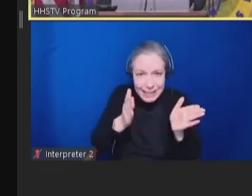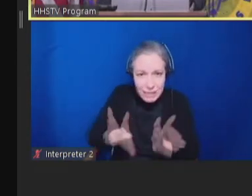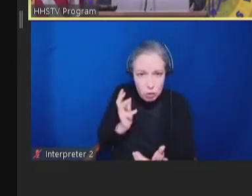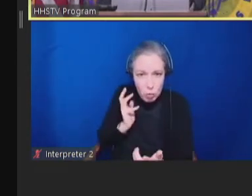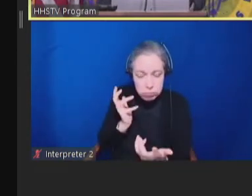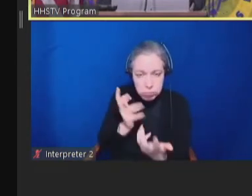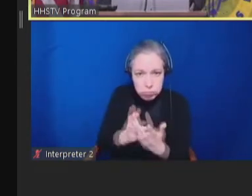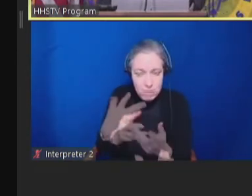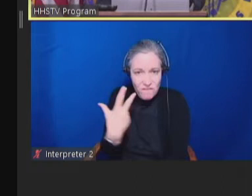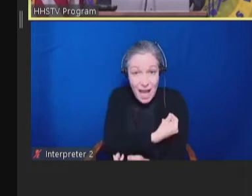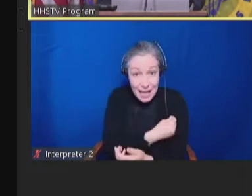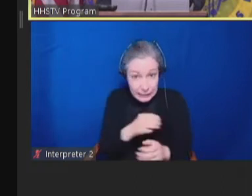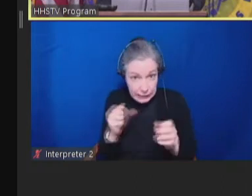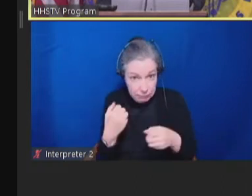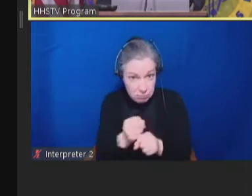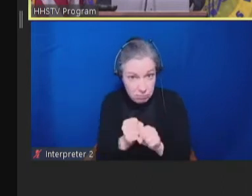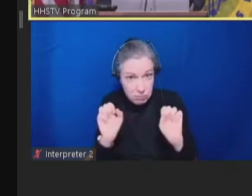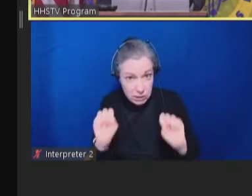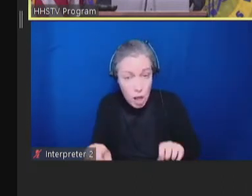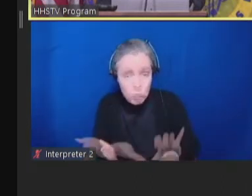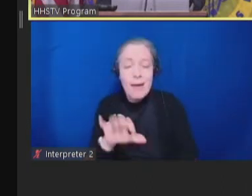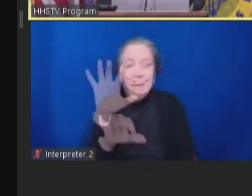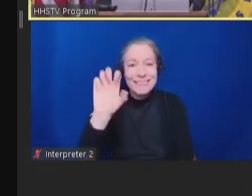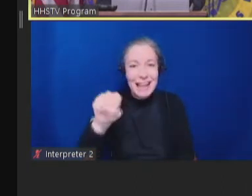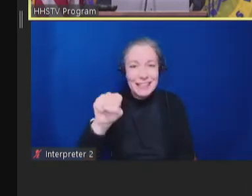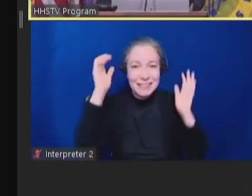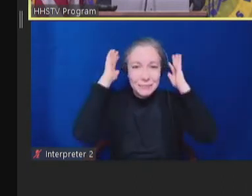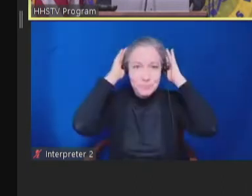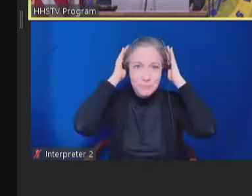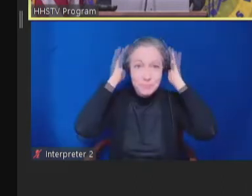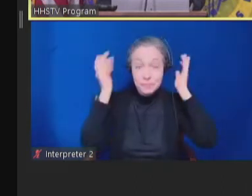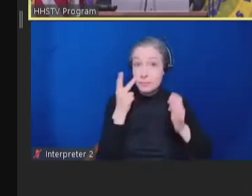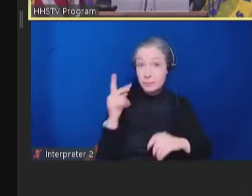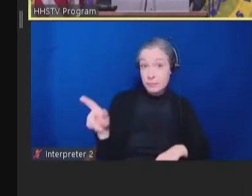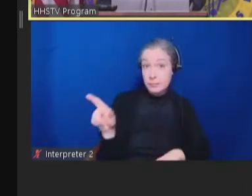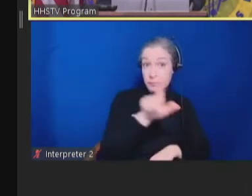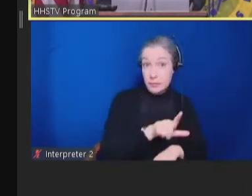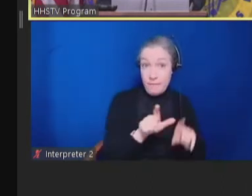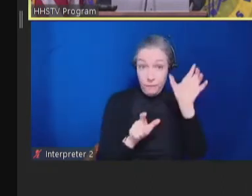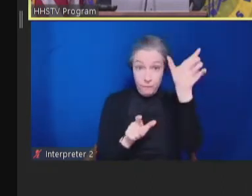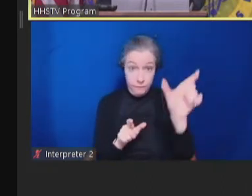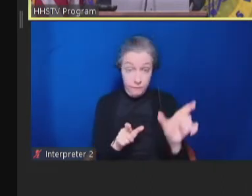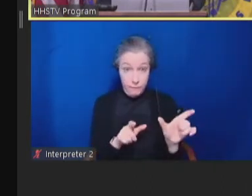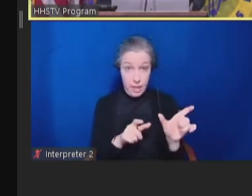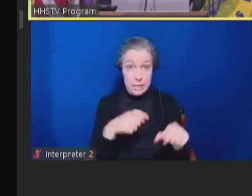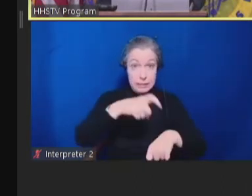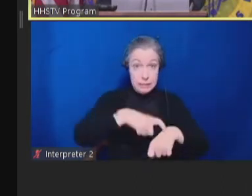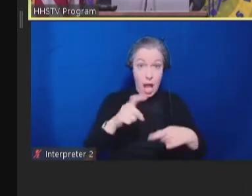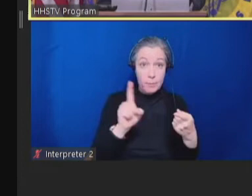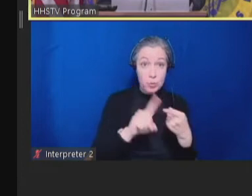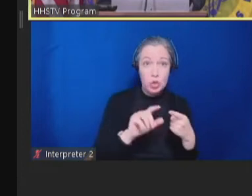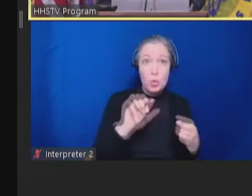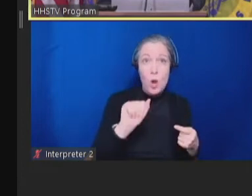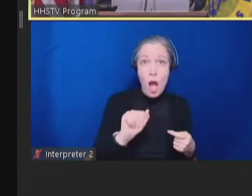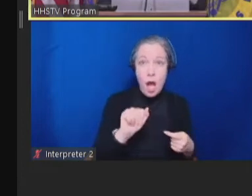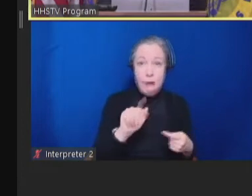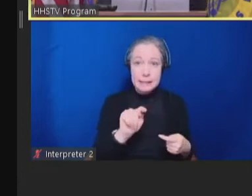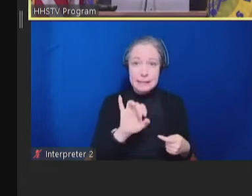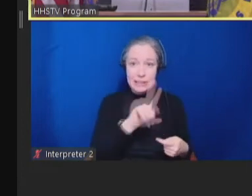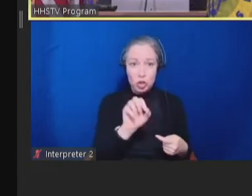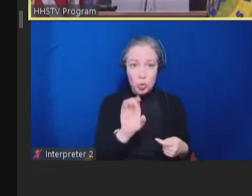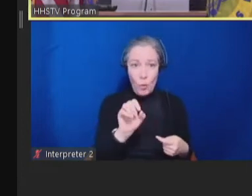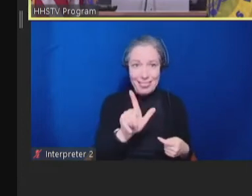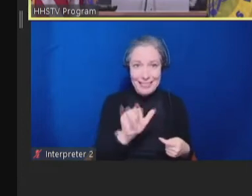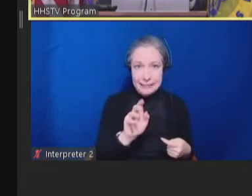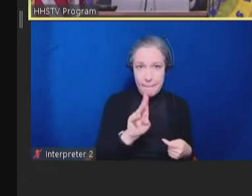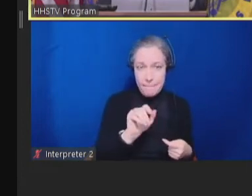on your left, our achieved time to atezolizumab was within one day. And more importantly,